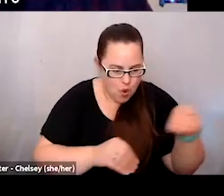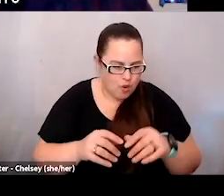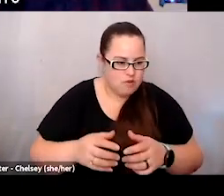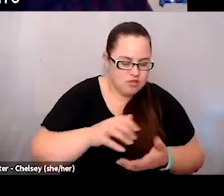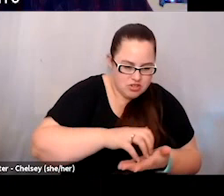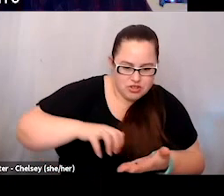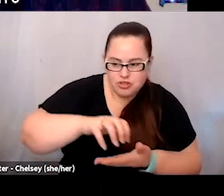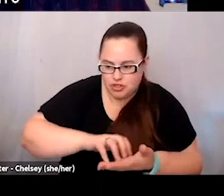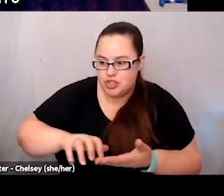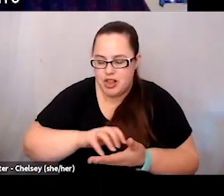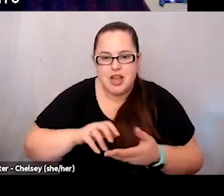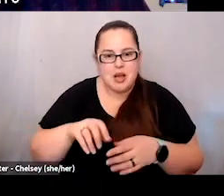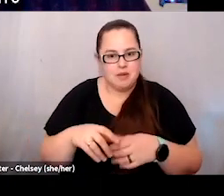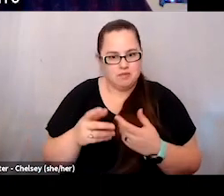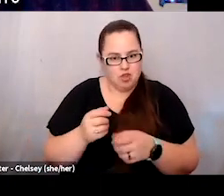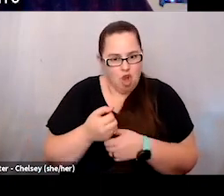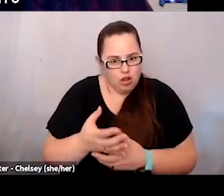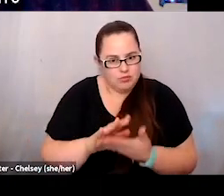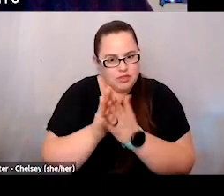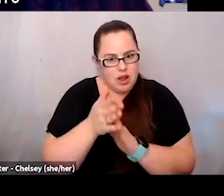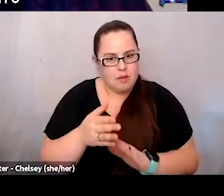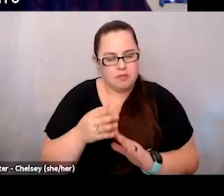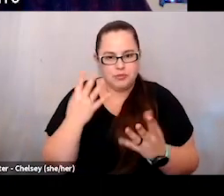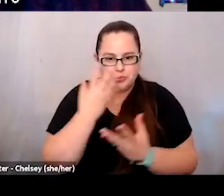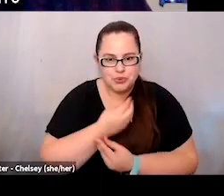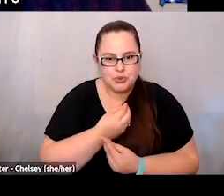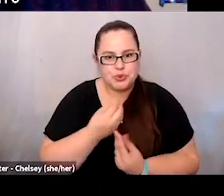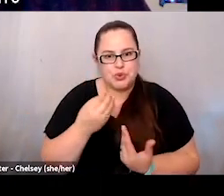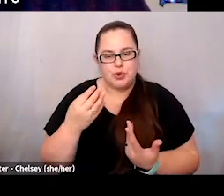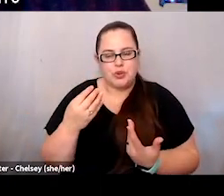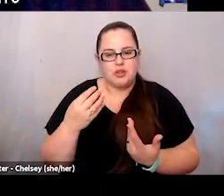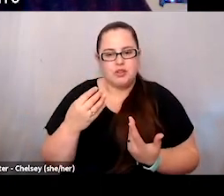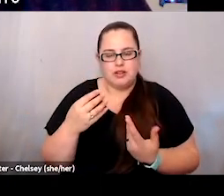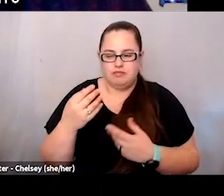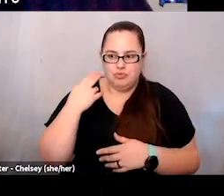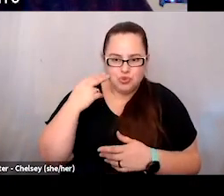fertile land. And I know at times it can get kind of ugly here with smog and pollution.